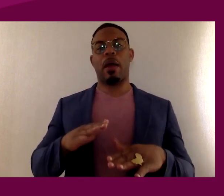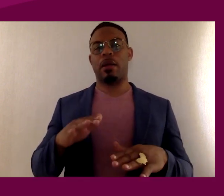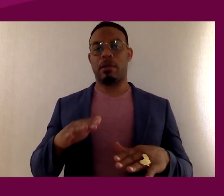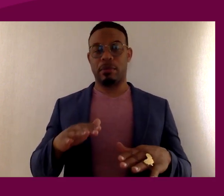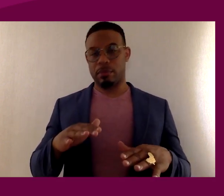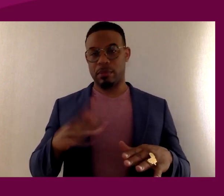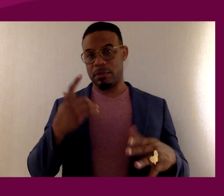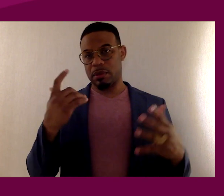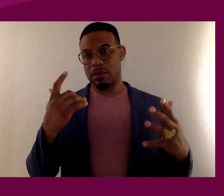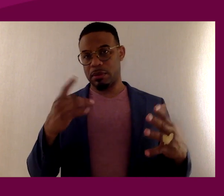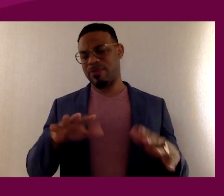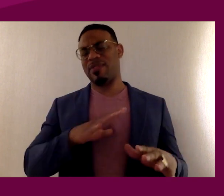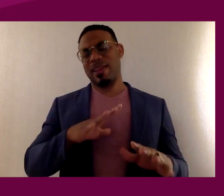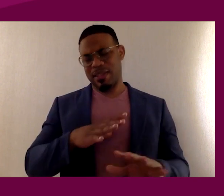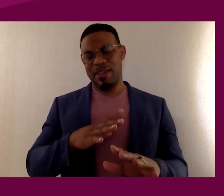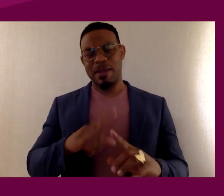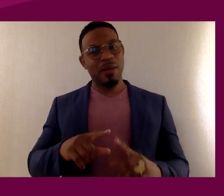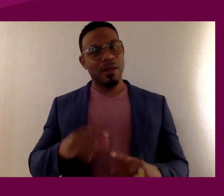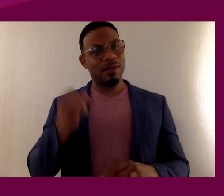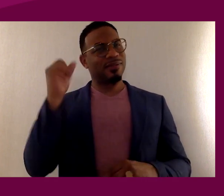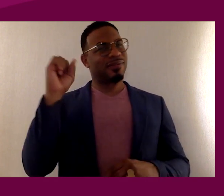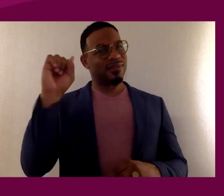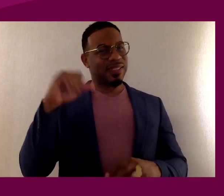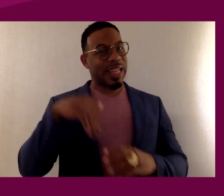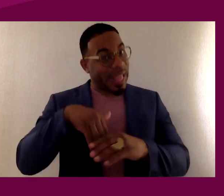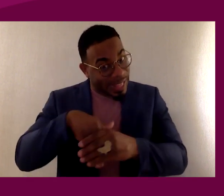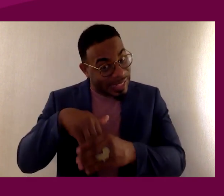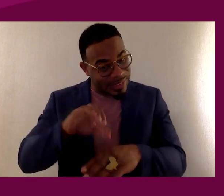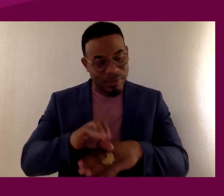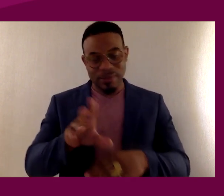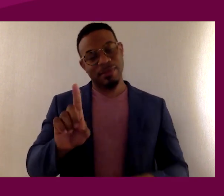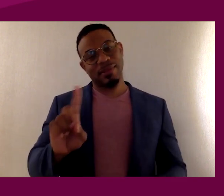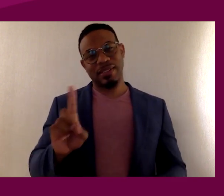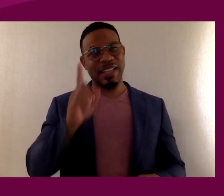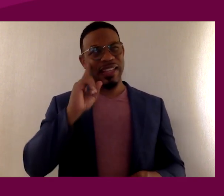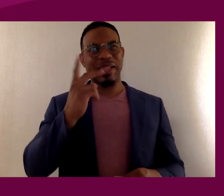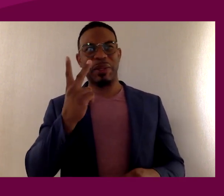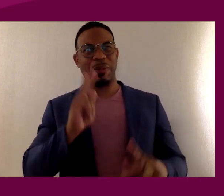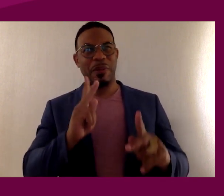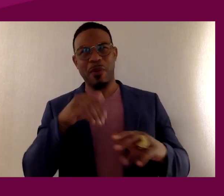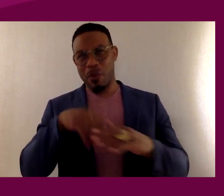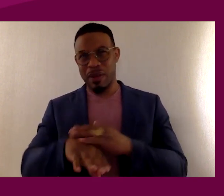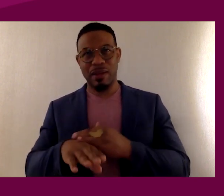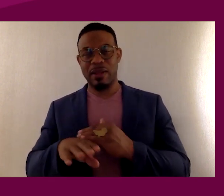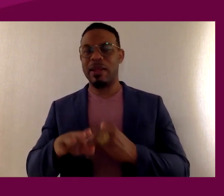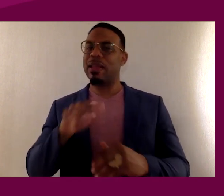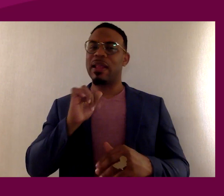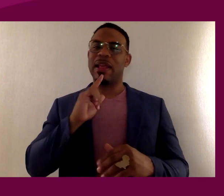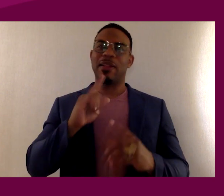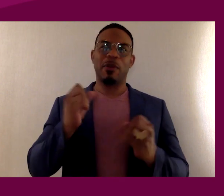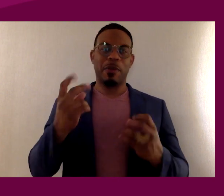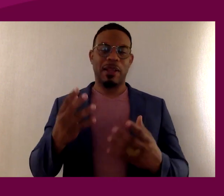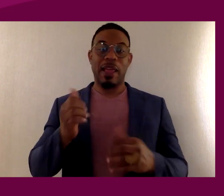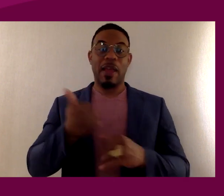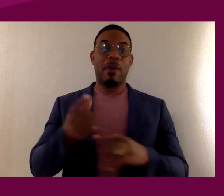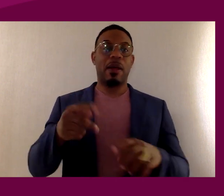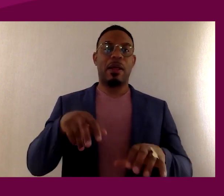be there and be quiet, fine. But no demonstrating in the church. I think two people went in,